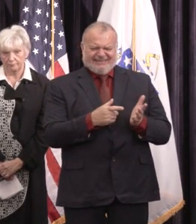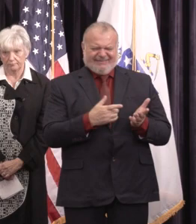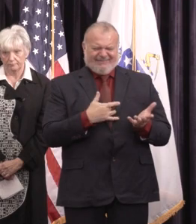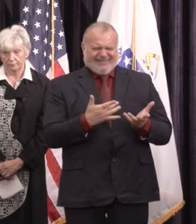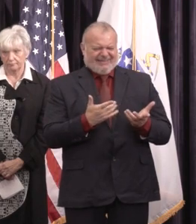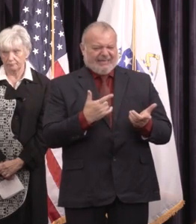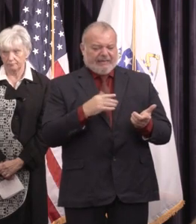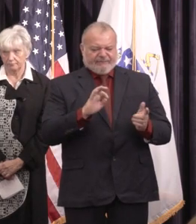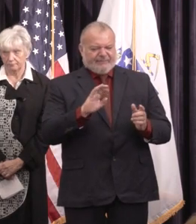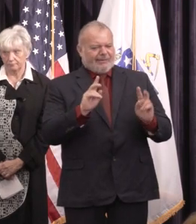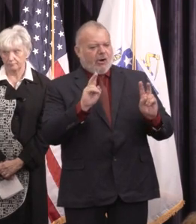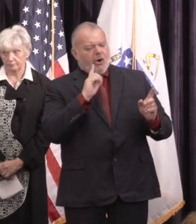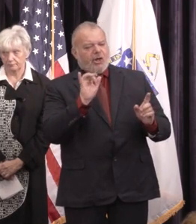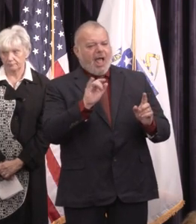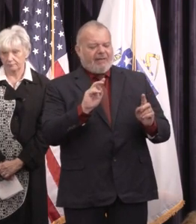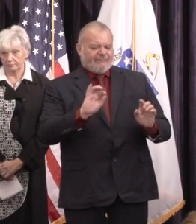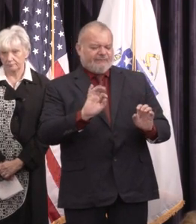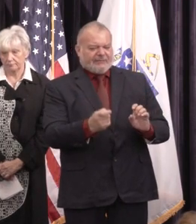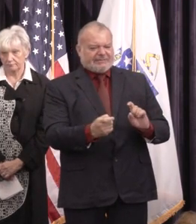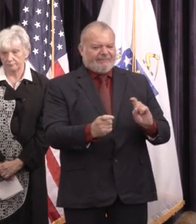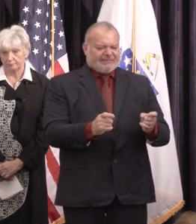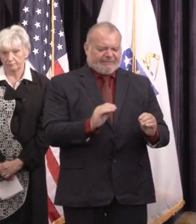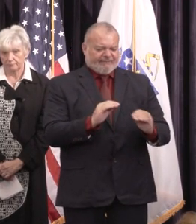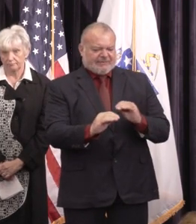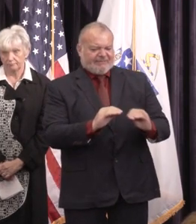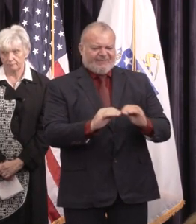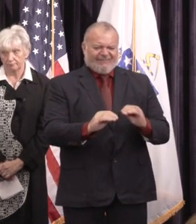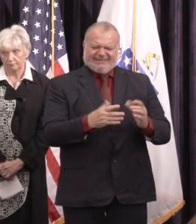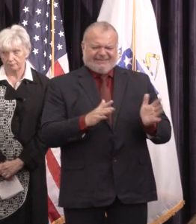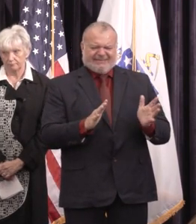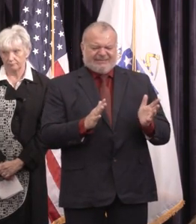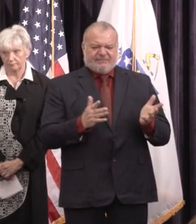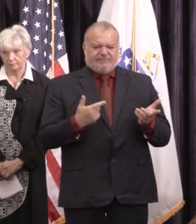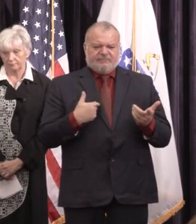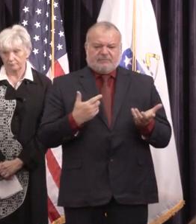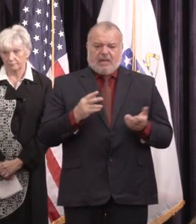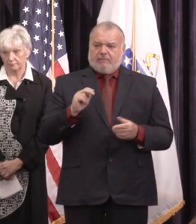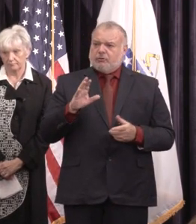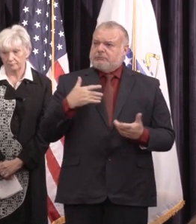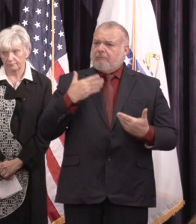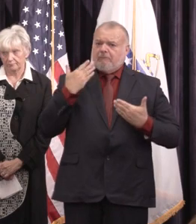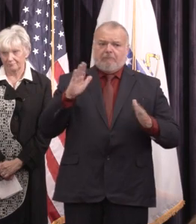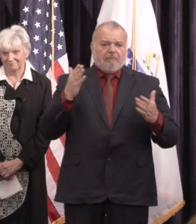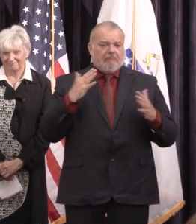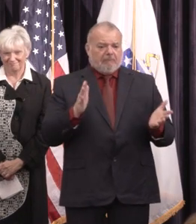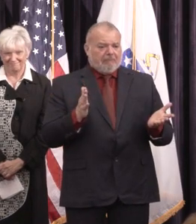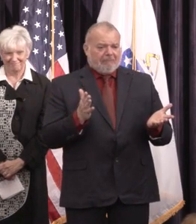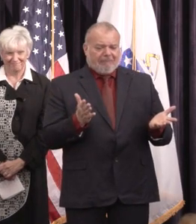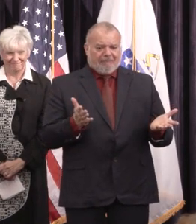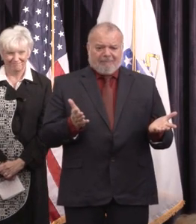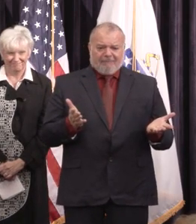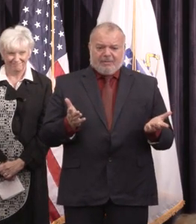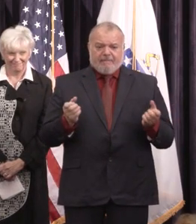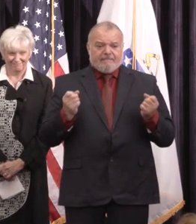quite frankly haven't heard of MRC. There is a lot of alphabet agencies in government. But thanks to